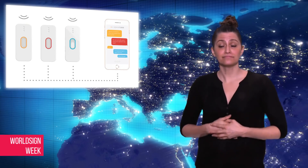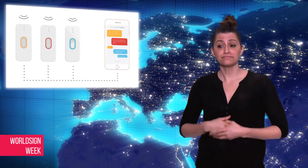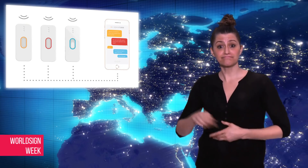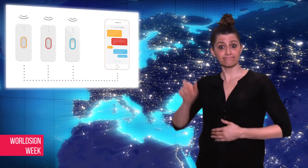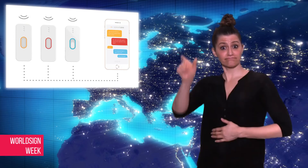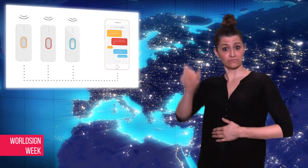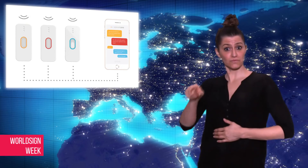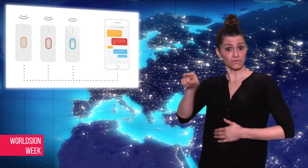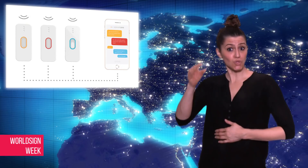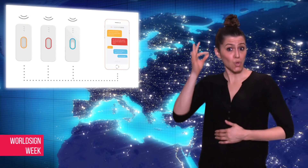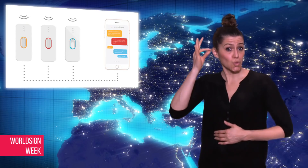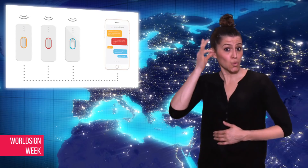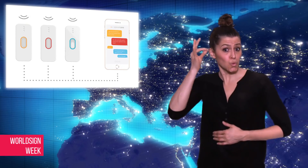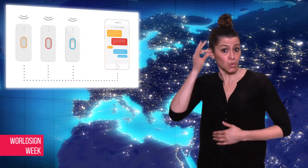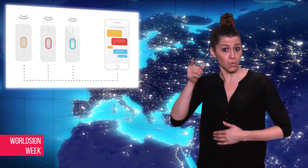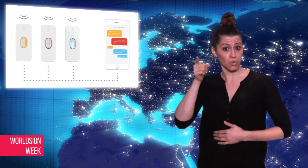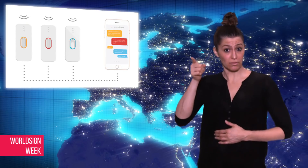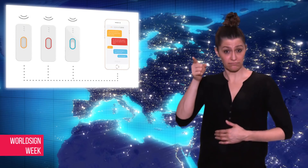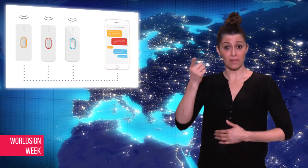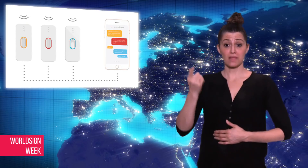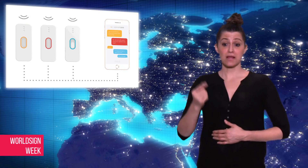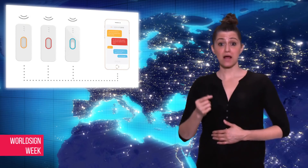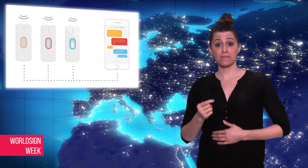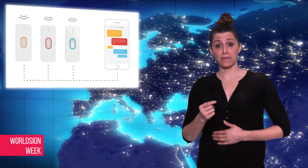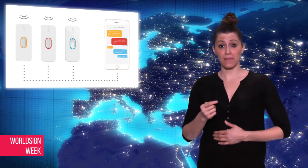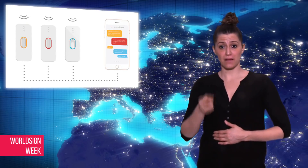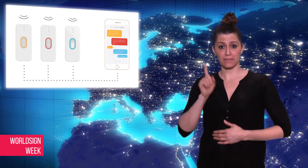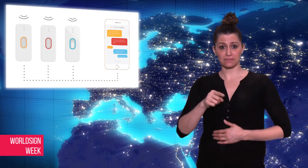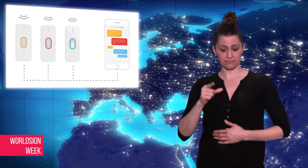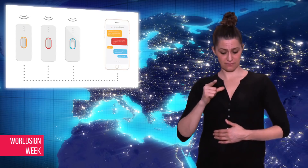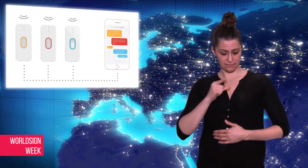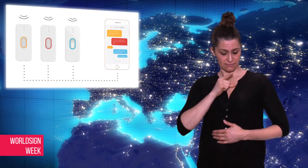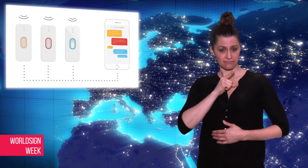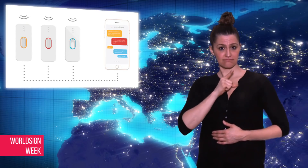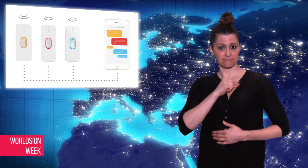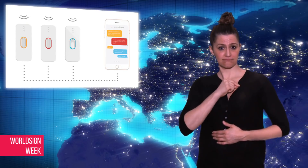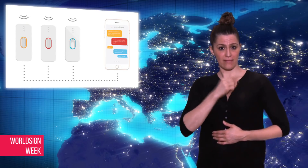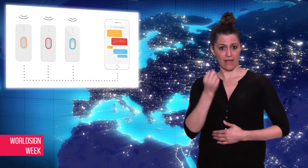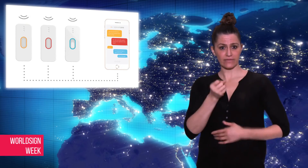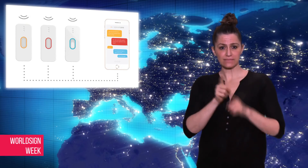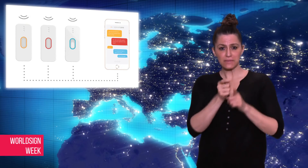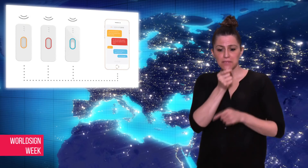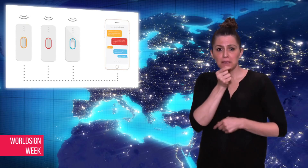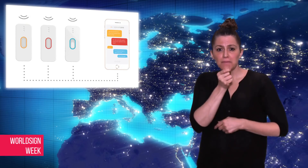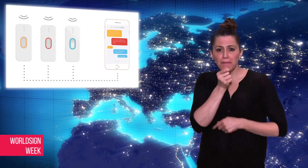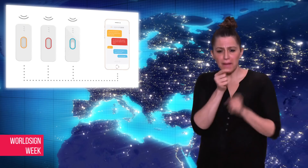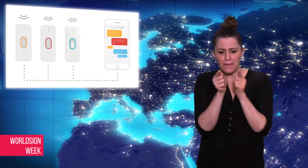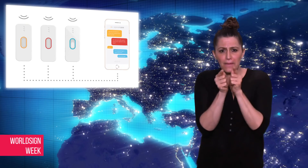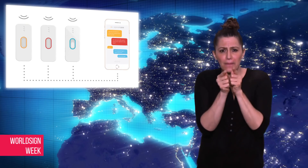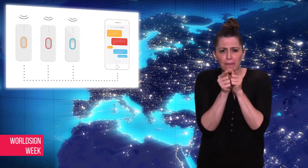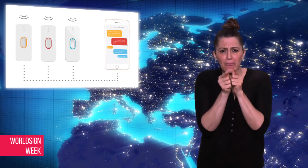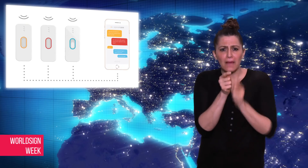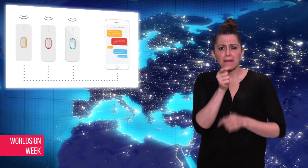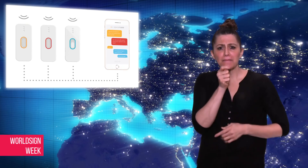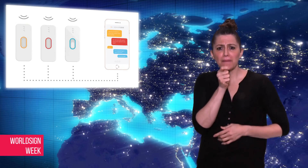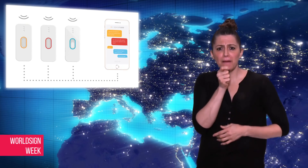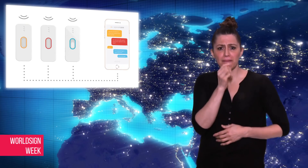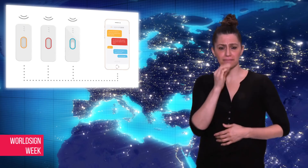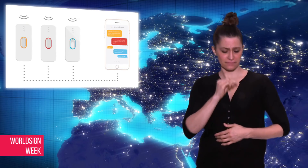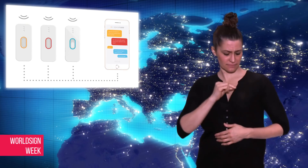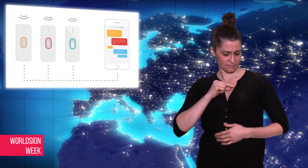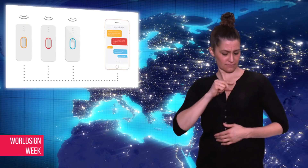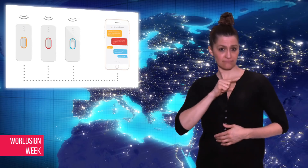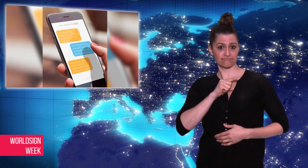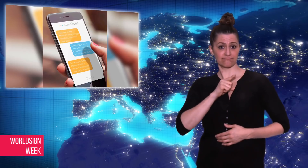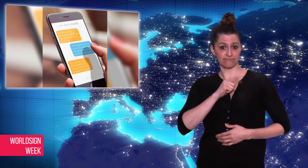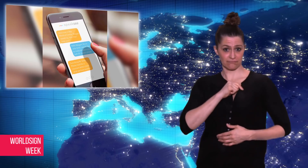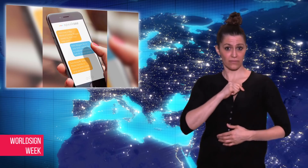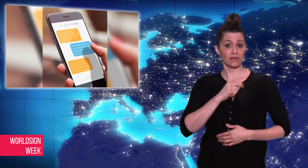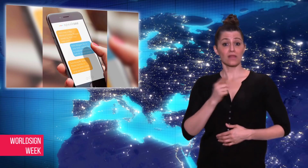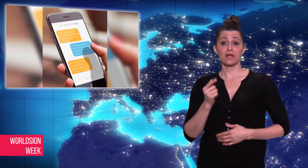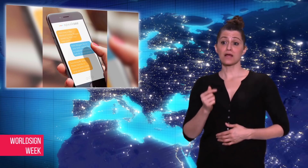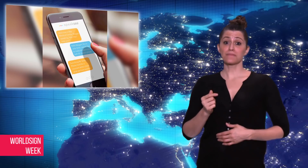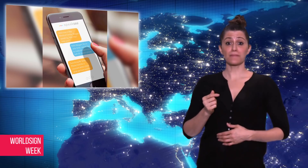This small device uses a built-in microphone attached to